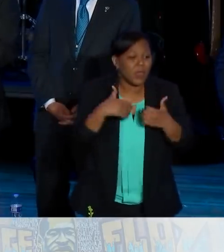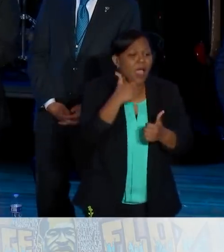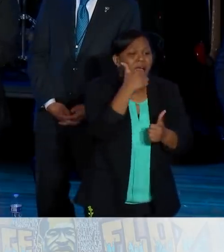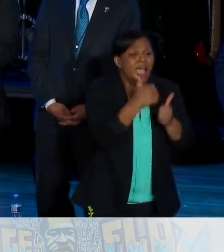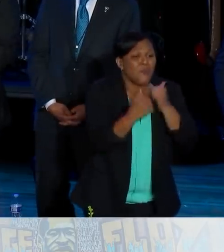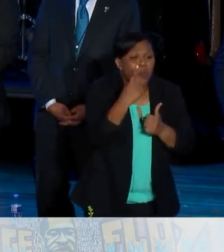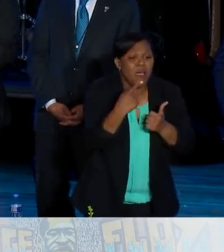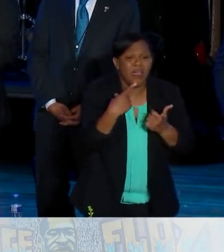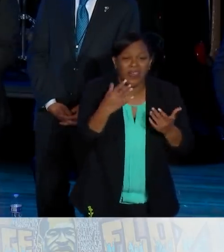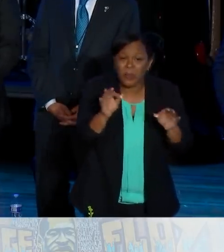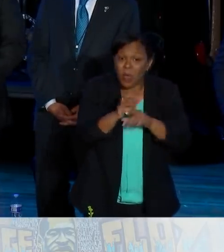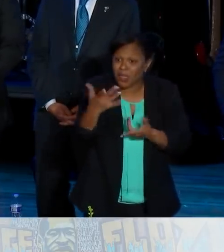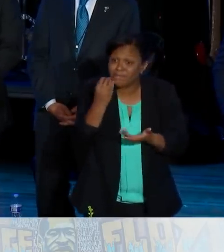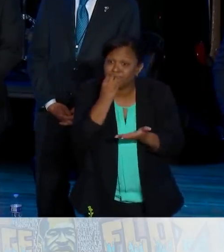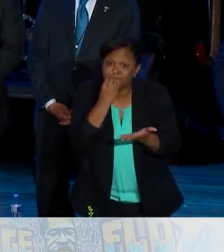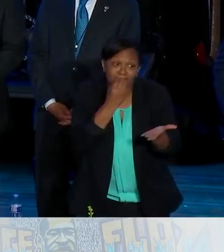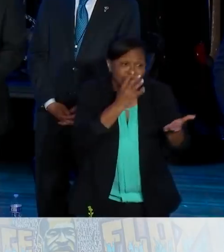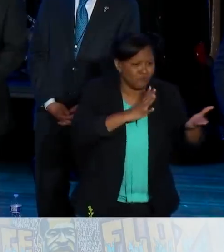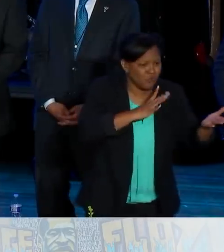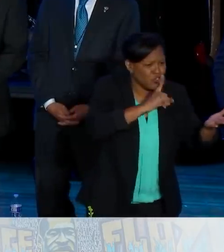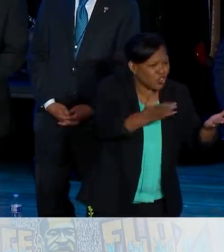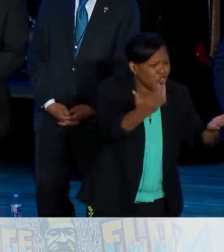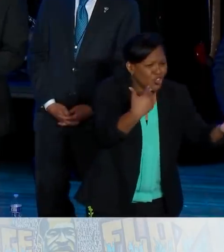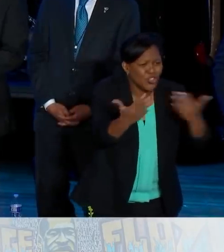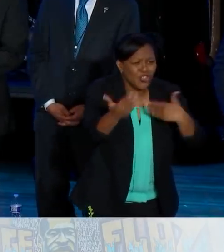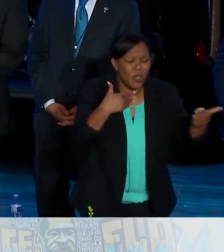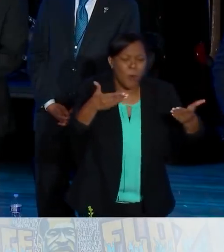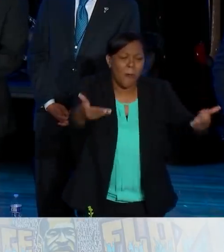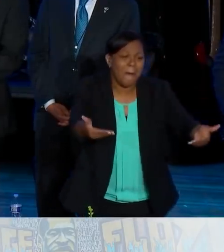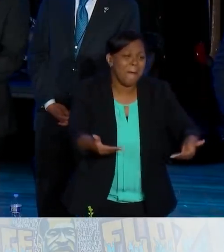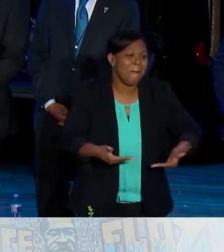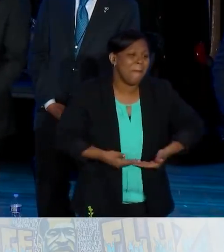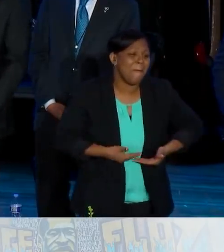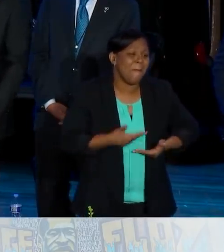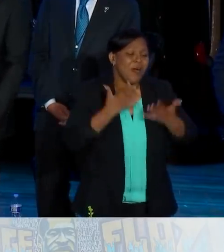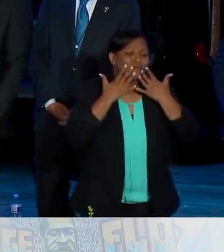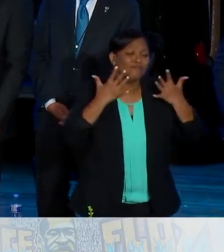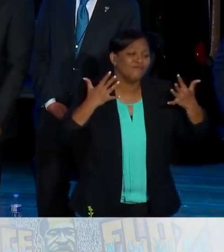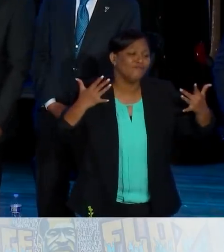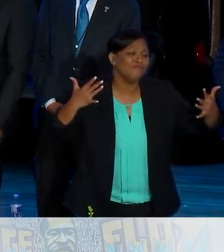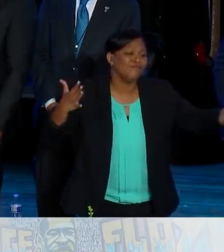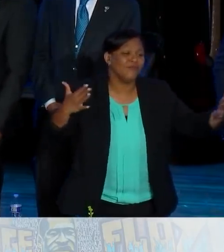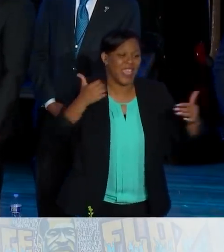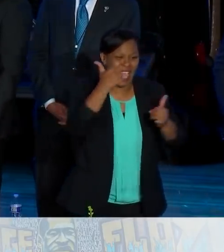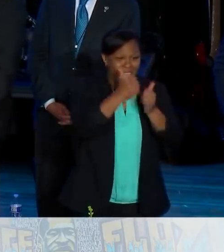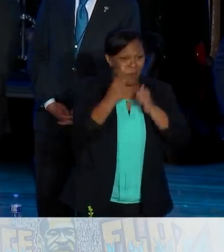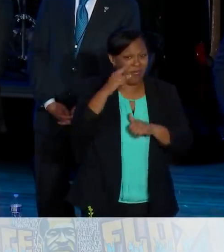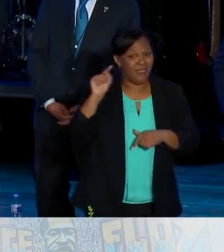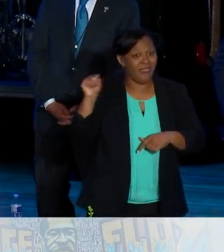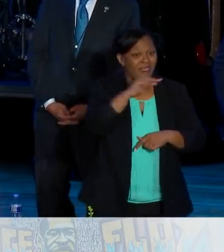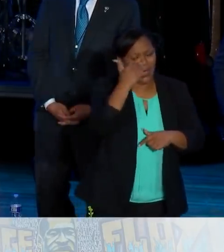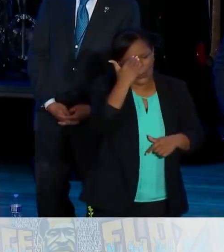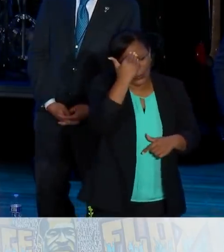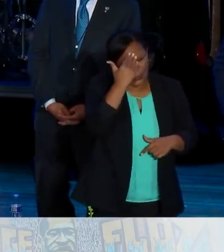NO ONE SHOULD EVER GO HOME WITHOUT HAVING A MEAL OR HAVING FOOD. AND SO THAT'S HOW AS HE TALKED